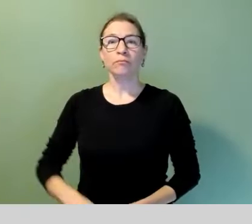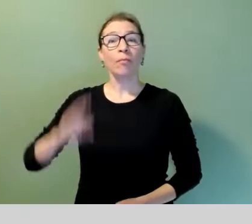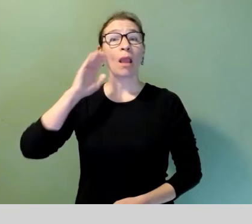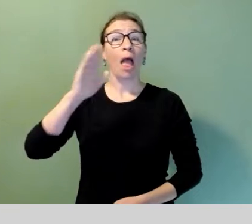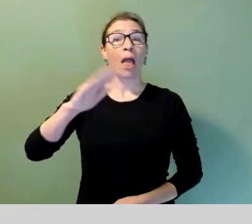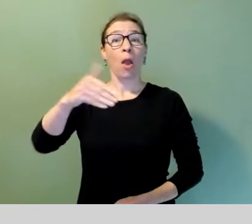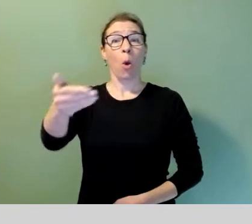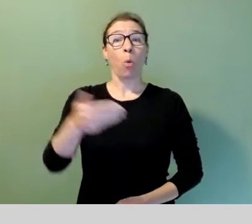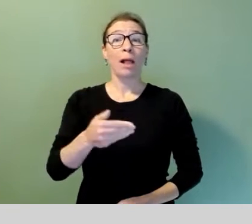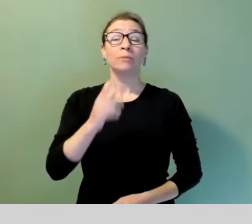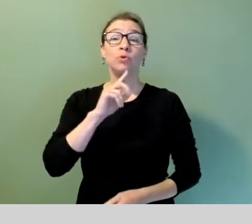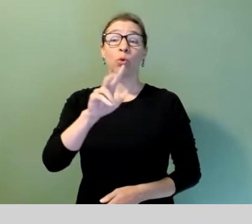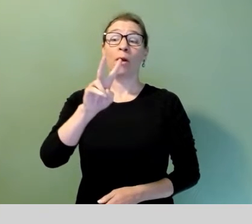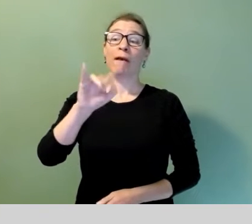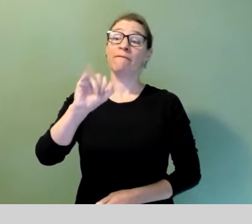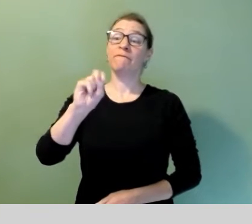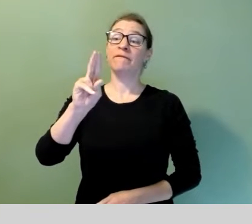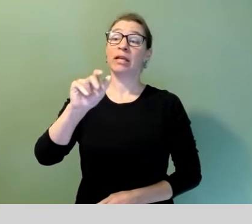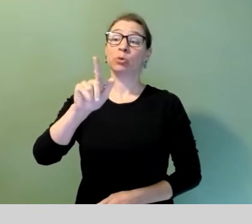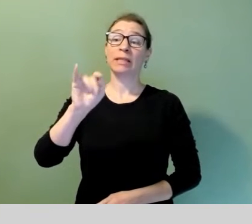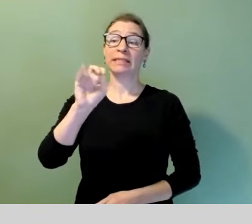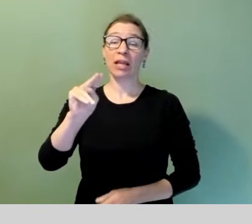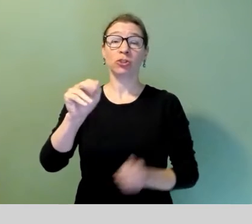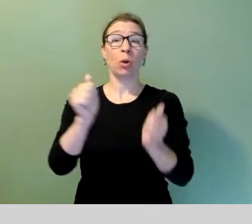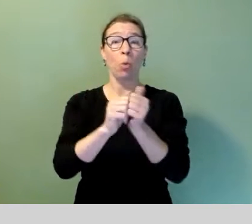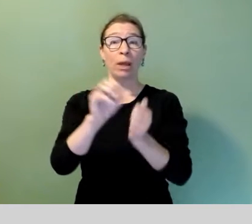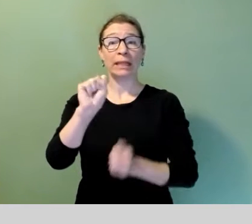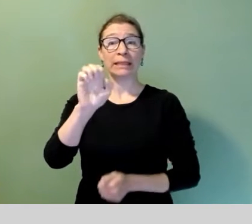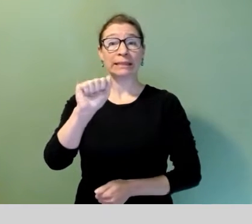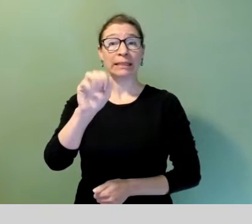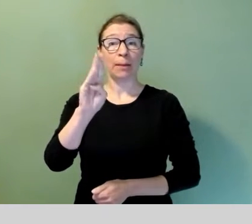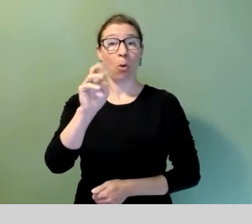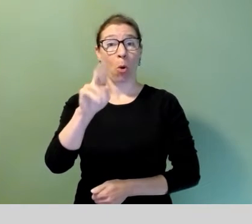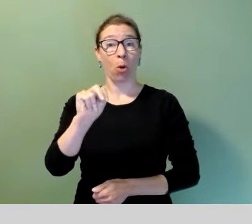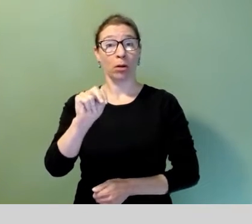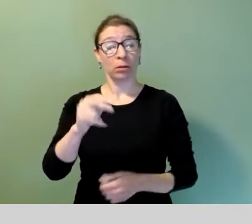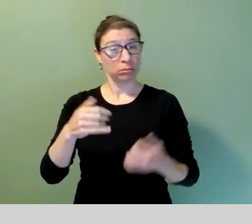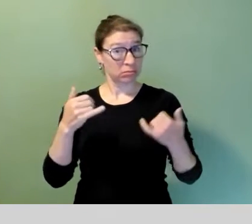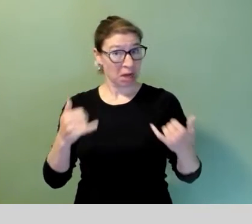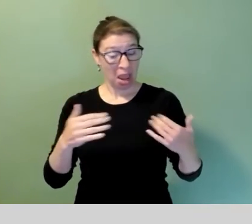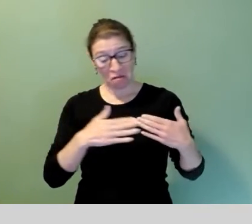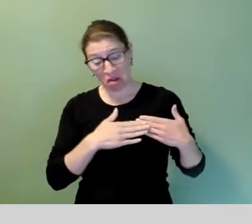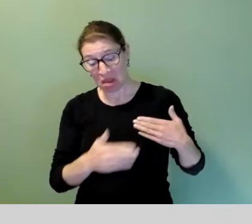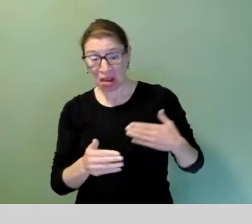Hi, and welcome to Visualization with seaborn. Today, over the course of the next 25 minutes or so,